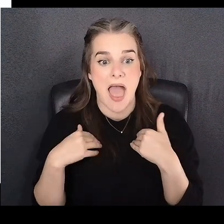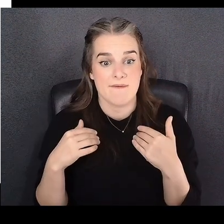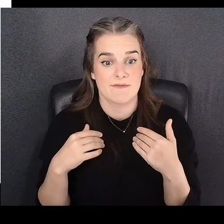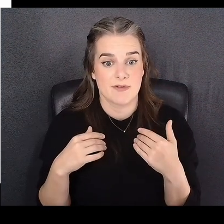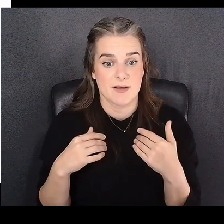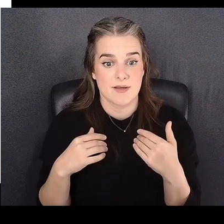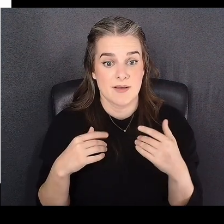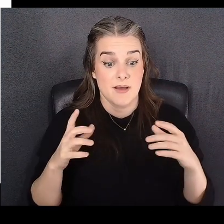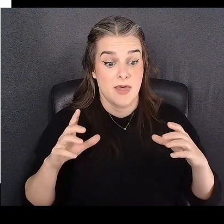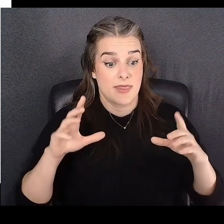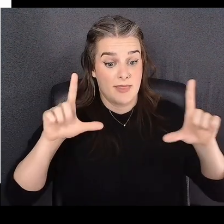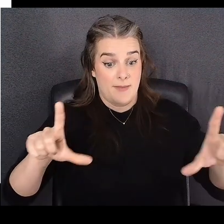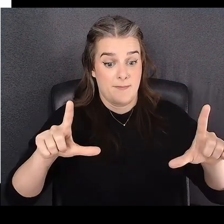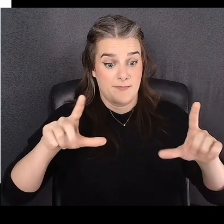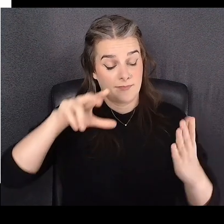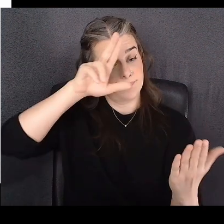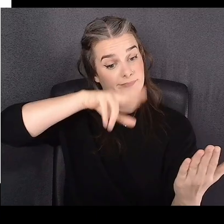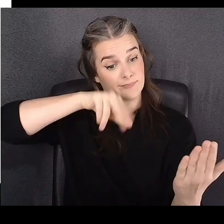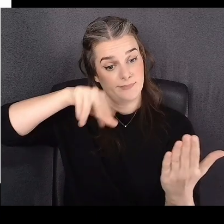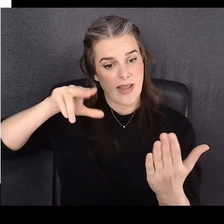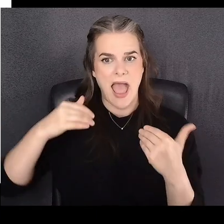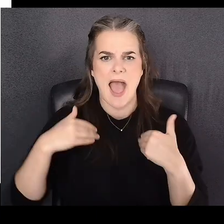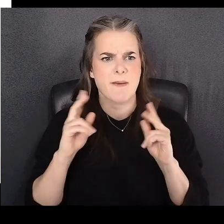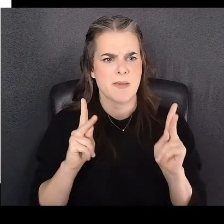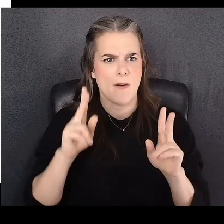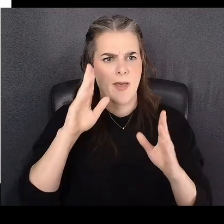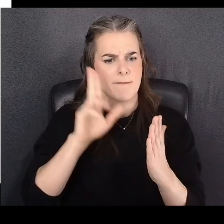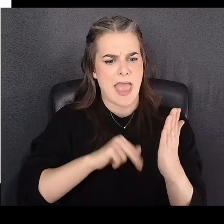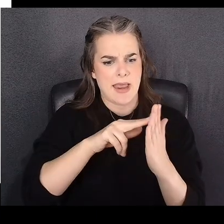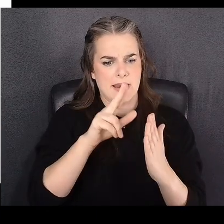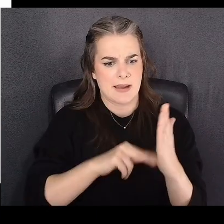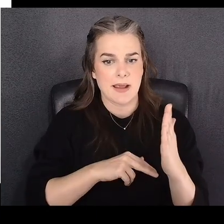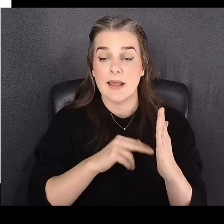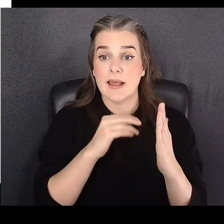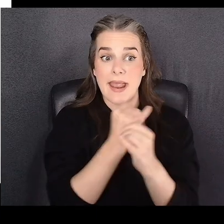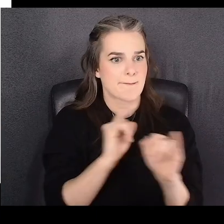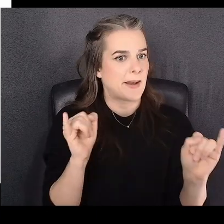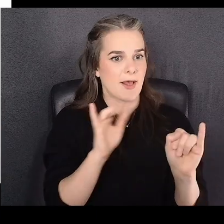We have folks that paint independently in their room. And it's been care planned to help